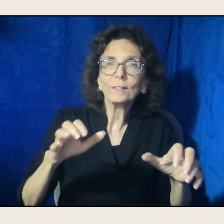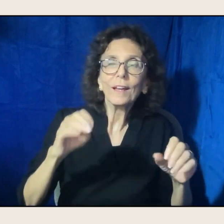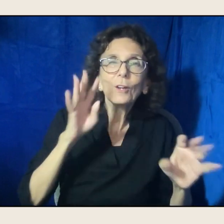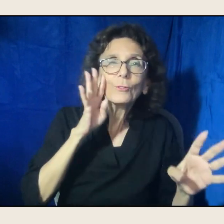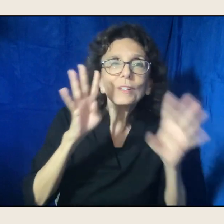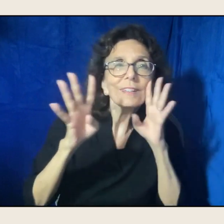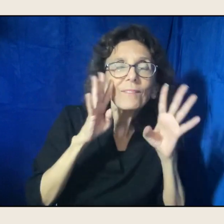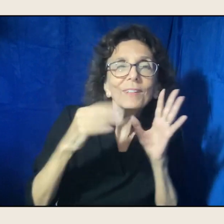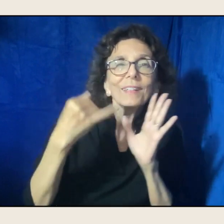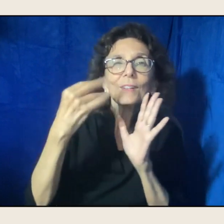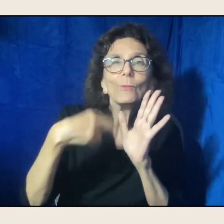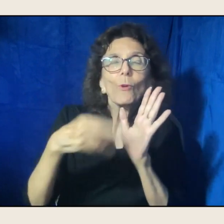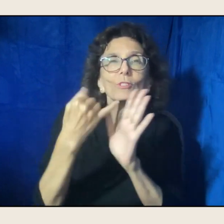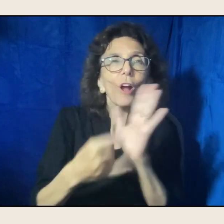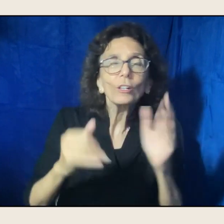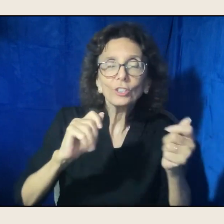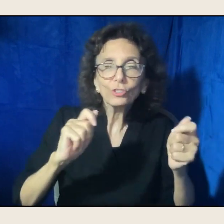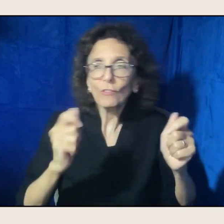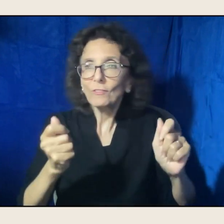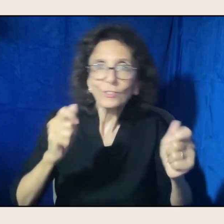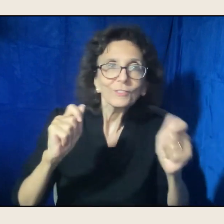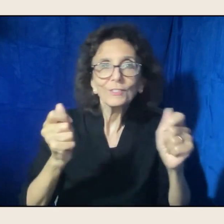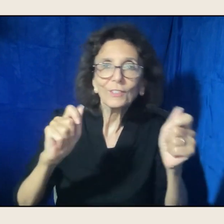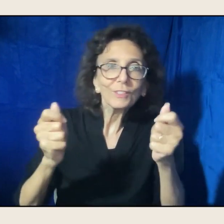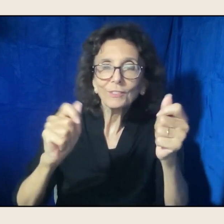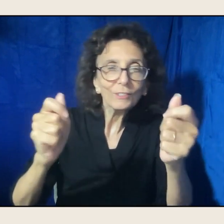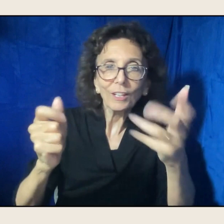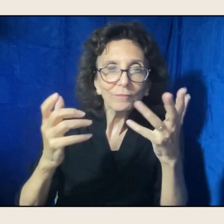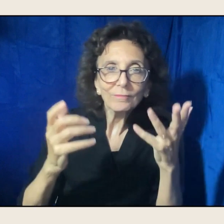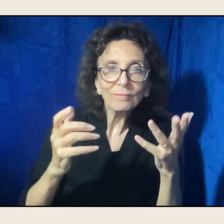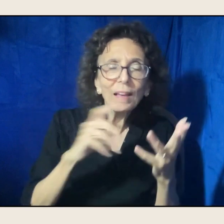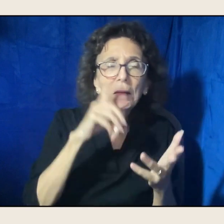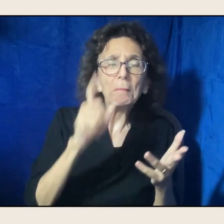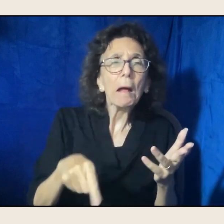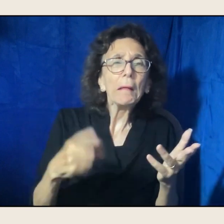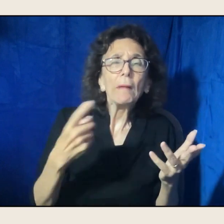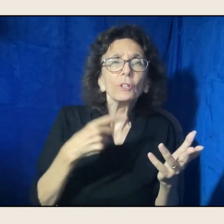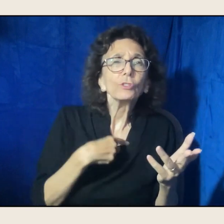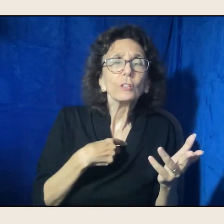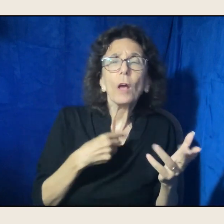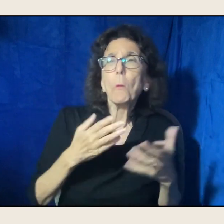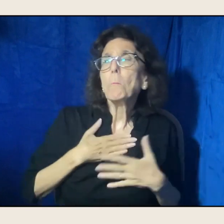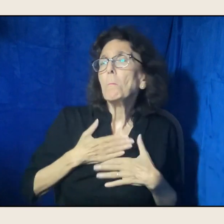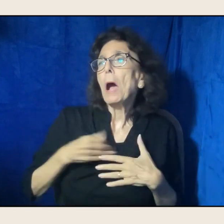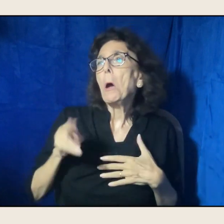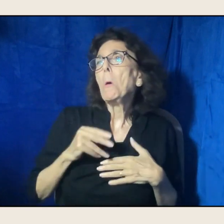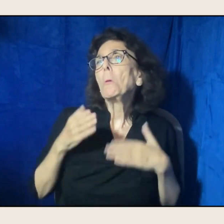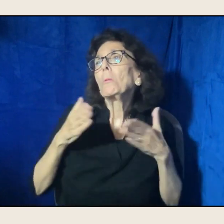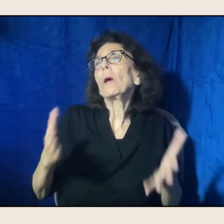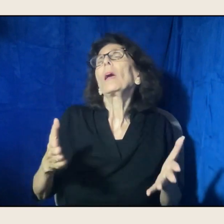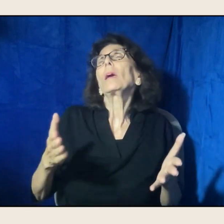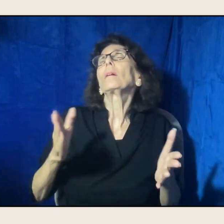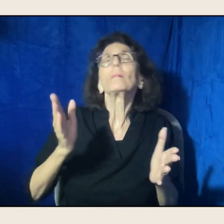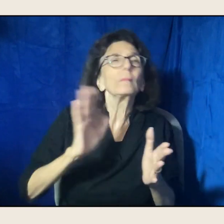You don't have to be just doing your thing. Your thing can be motivated and be evolutionary.